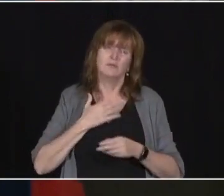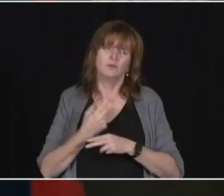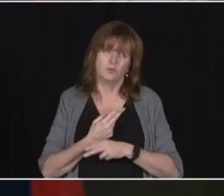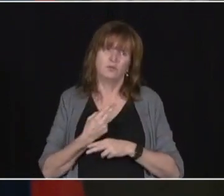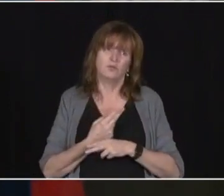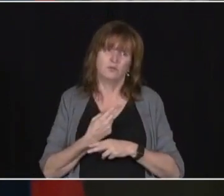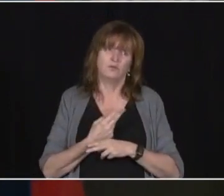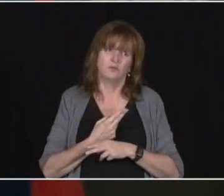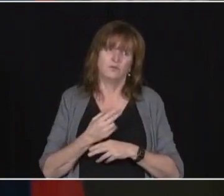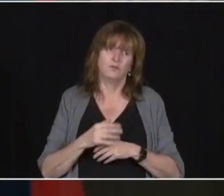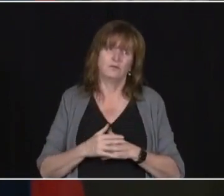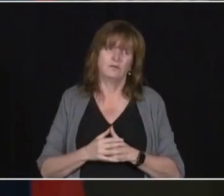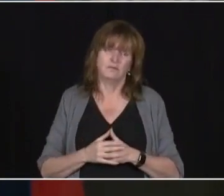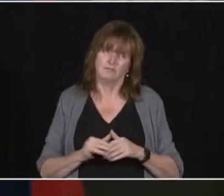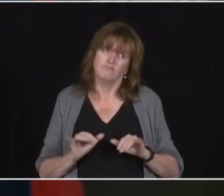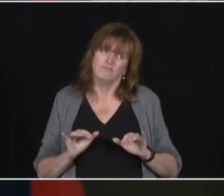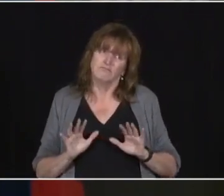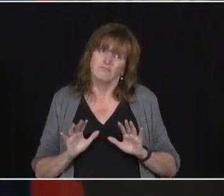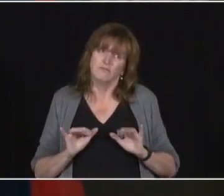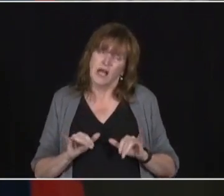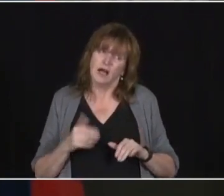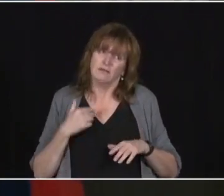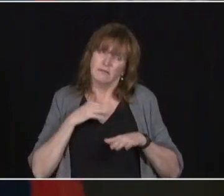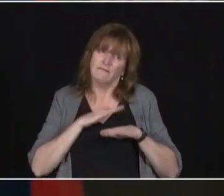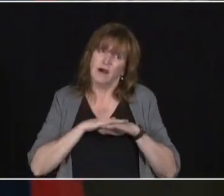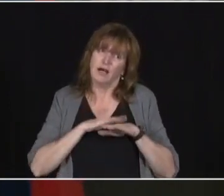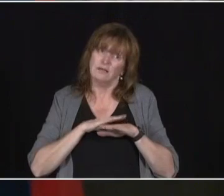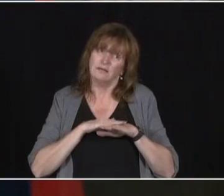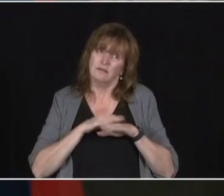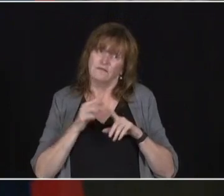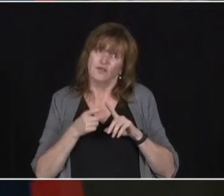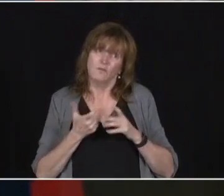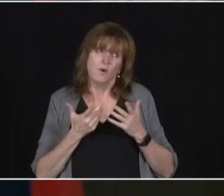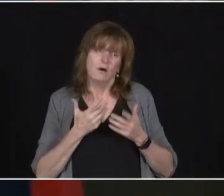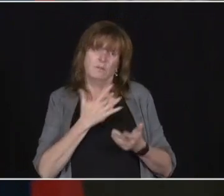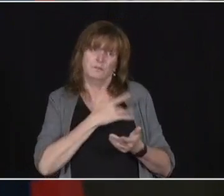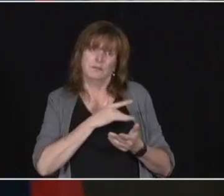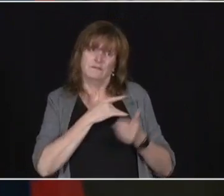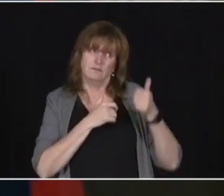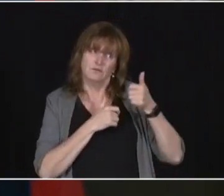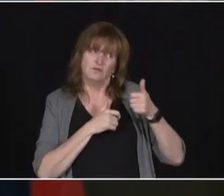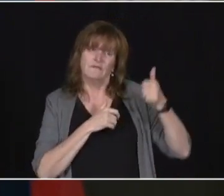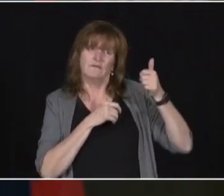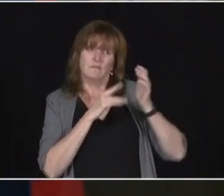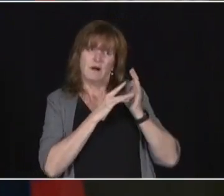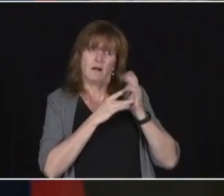That's the advice from our provincial chief medical officer.